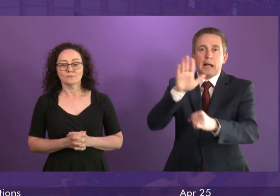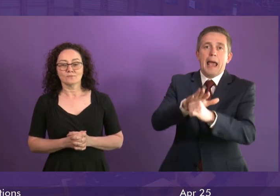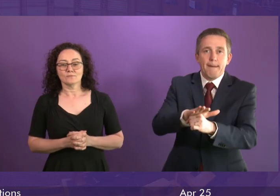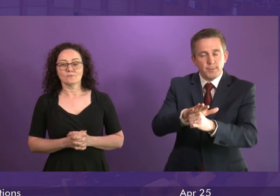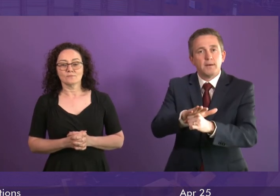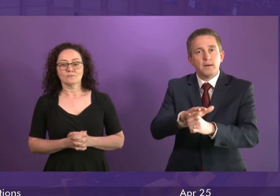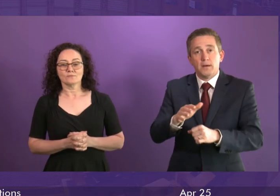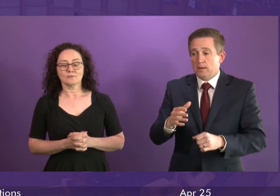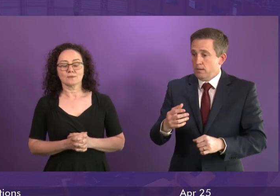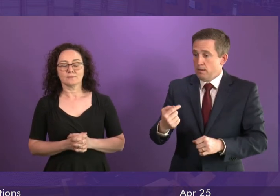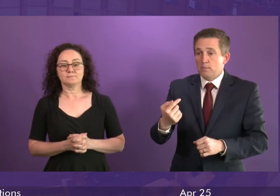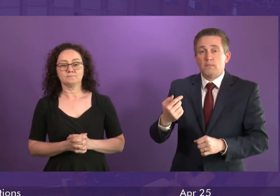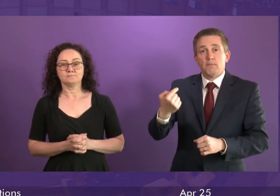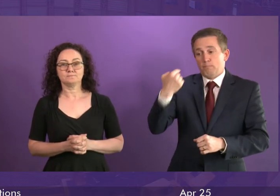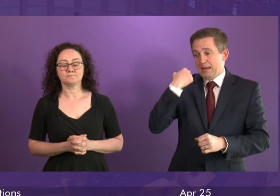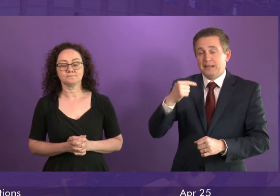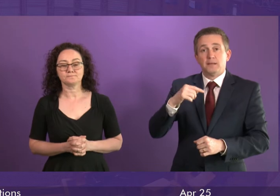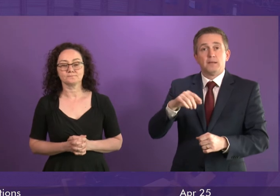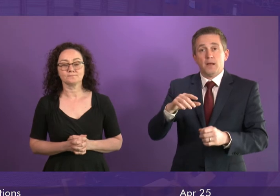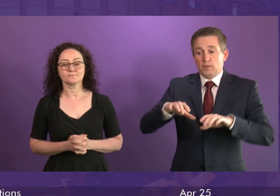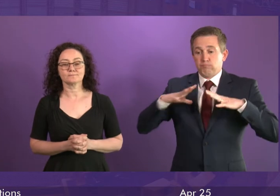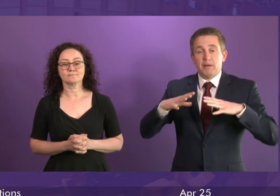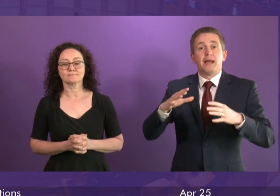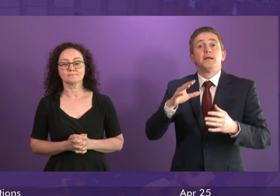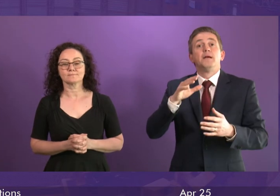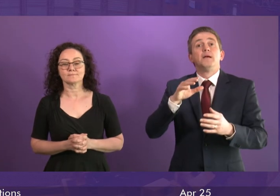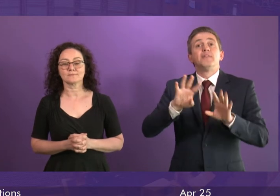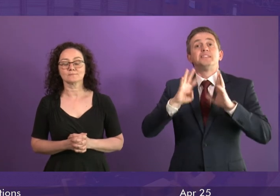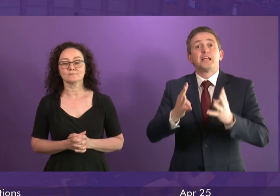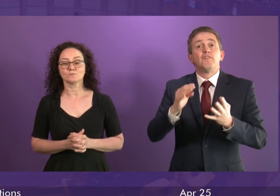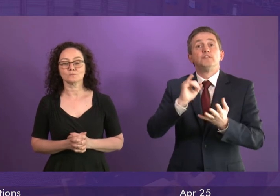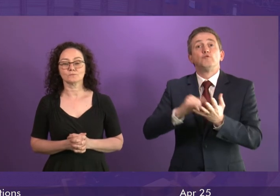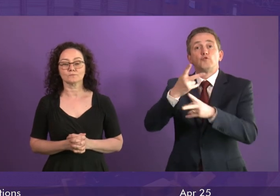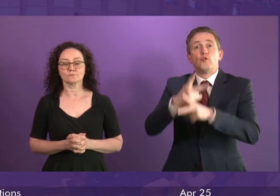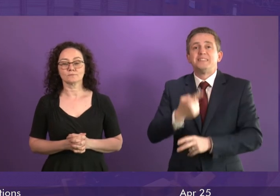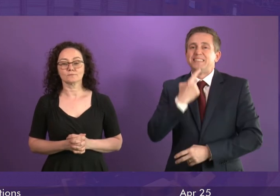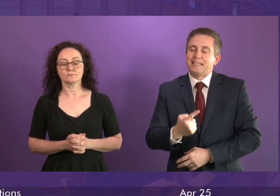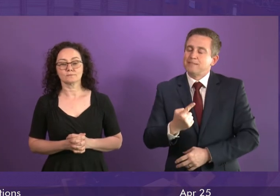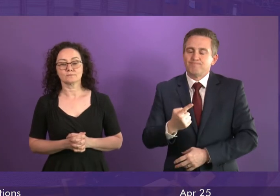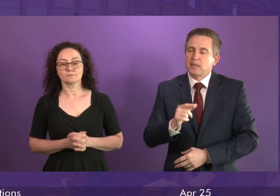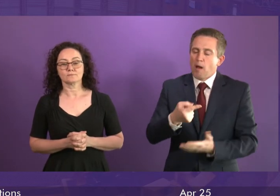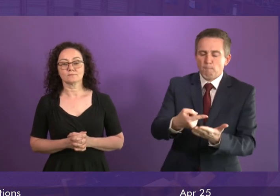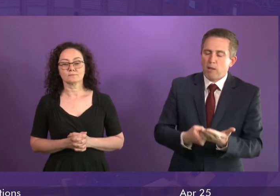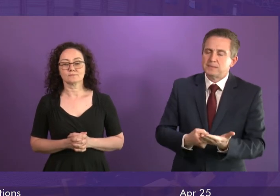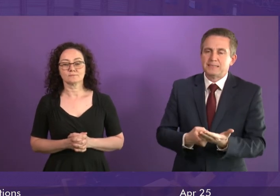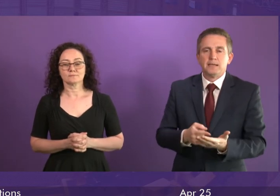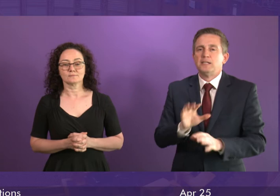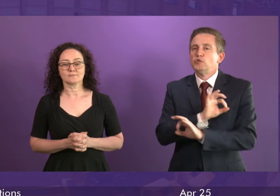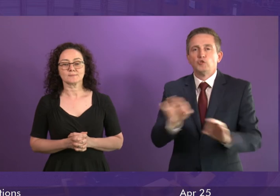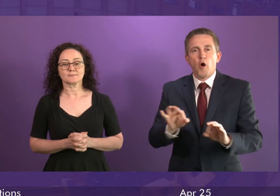the Cabinet Secretary for Social Security and Older People said: “It’s not our policy to alleviate the two-child cap.”